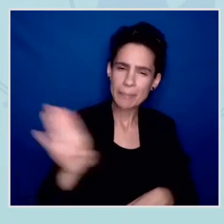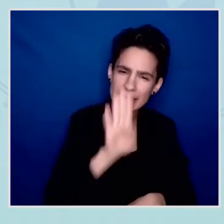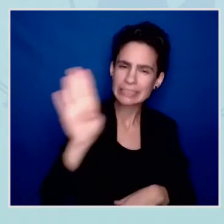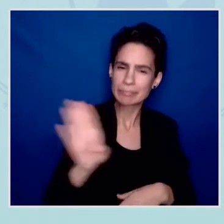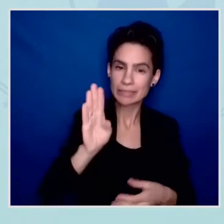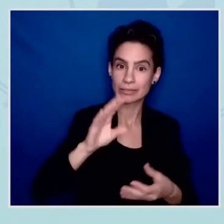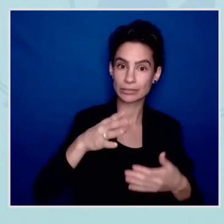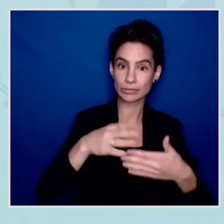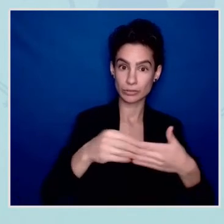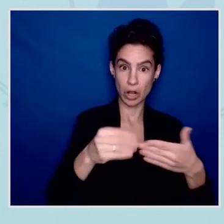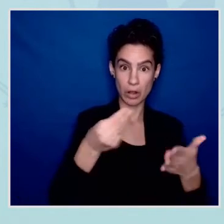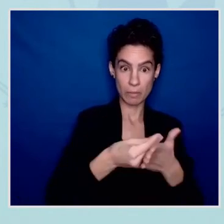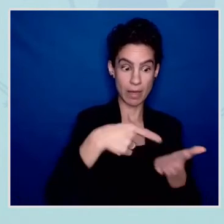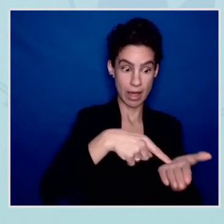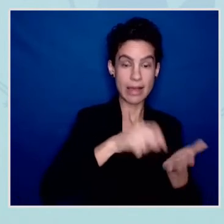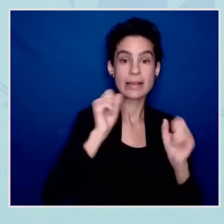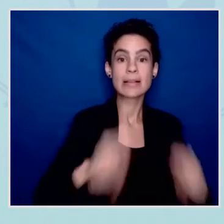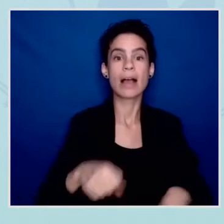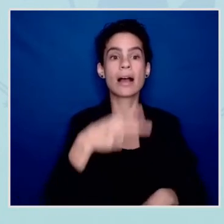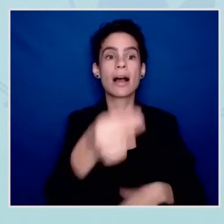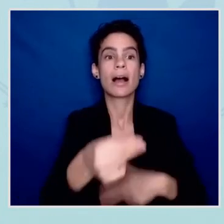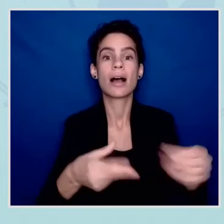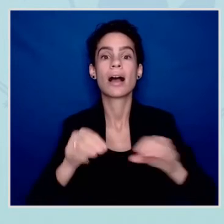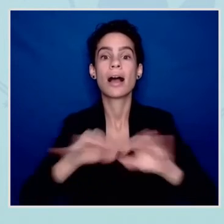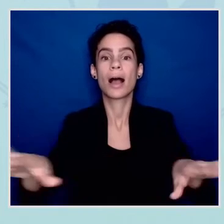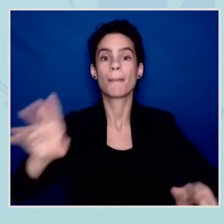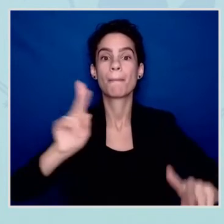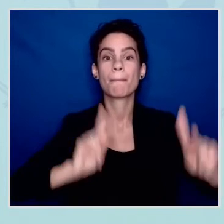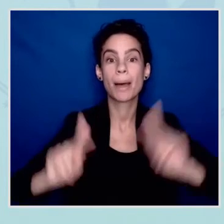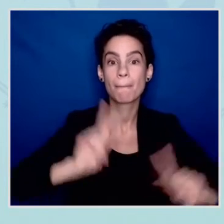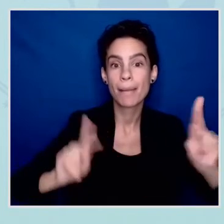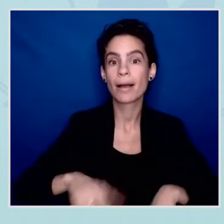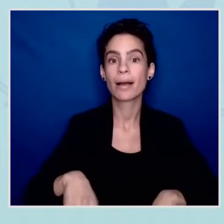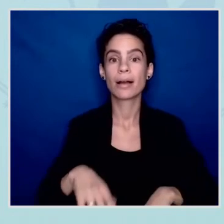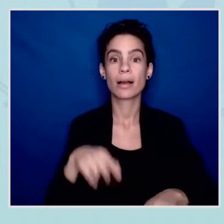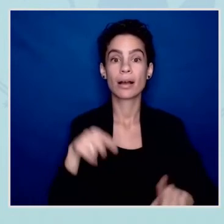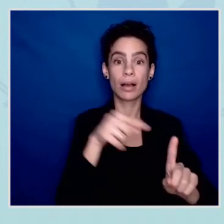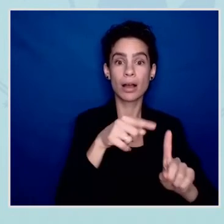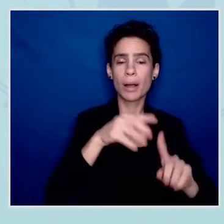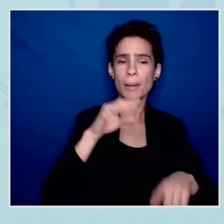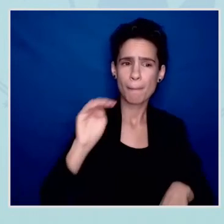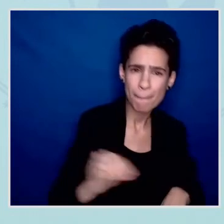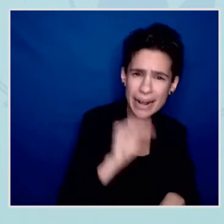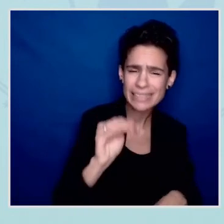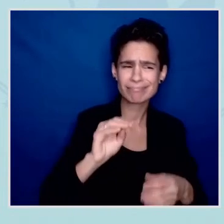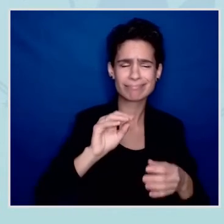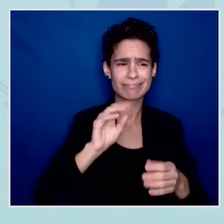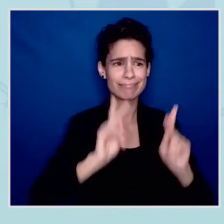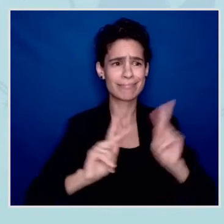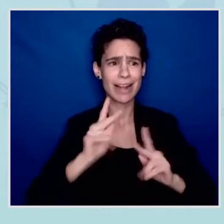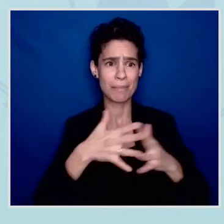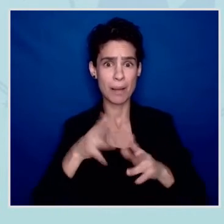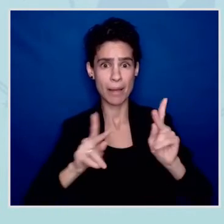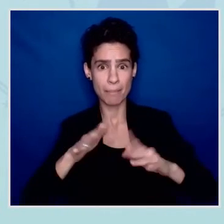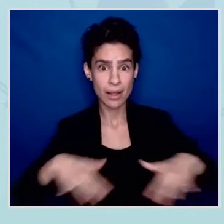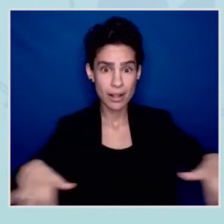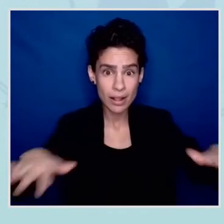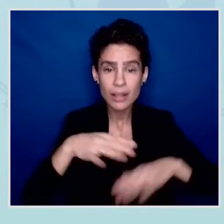THIS WILL BE THE GREATEST OPERATIONAL CHALLENGE, THE GREATEST OPERATIONAL CHALLENGE WE WILL EVER FACE AS A NATION. WE ARE GOING TO NEED BILLIONS